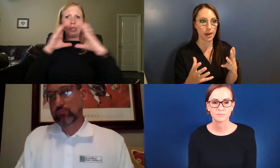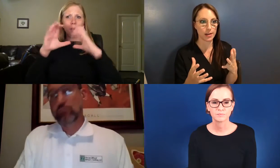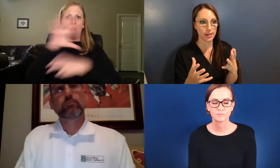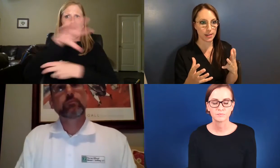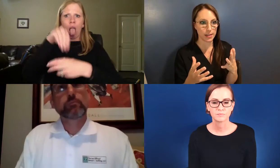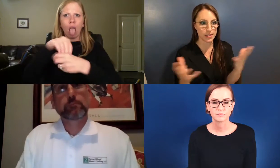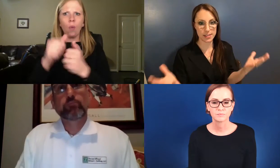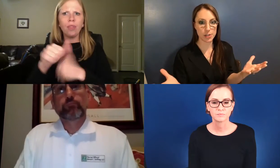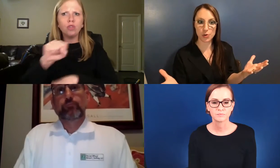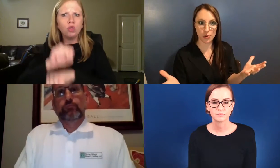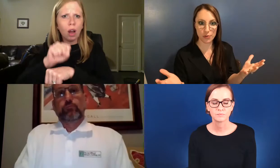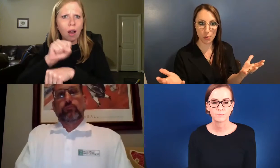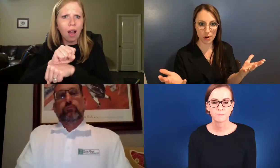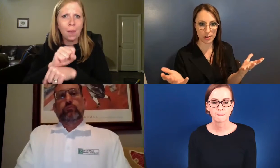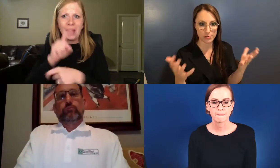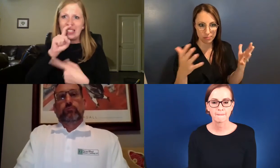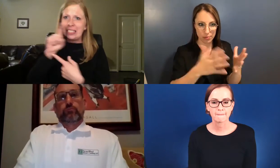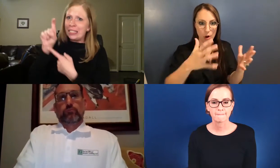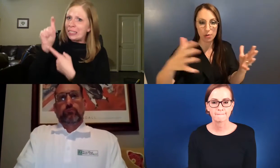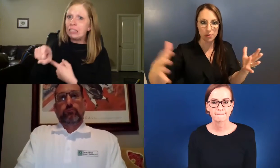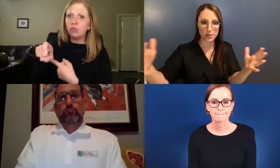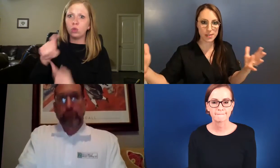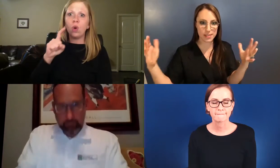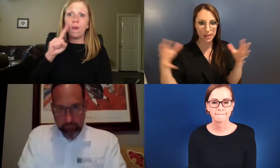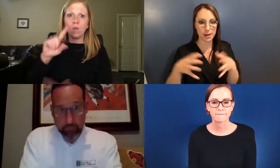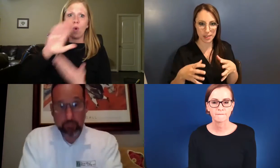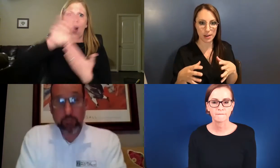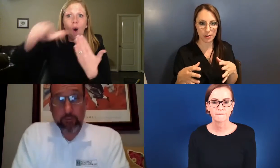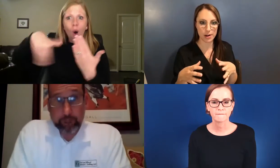that it's essential for all of those pieces to come together,